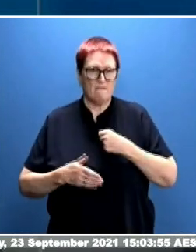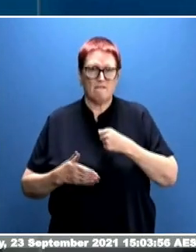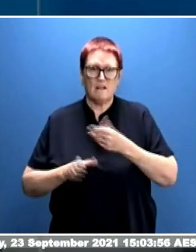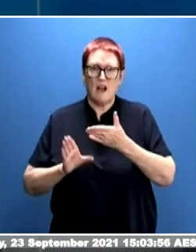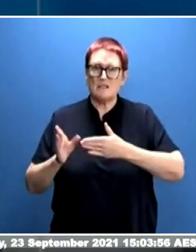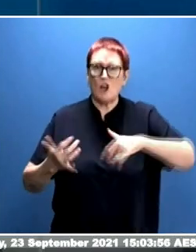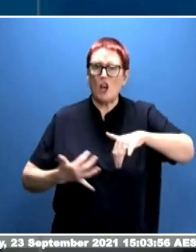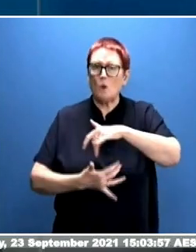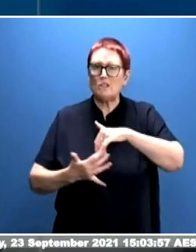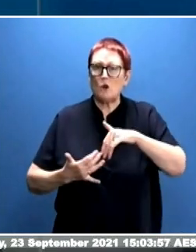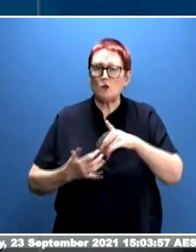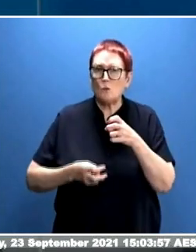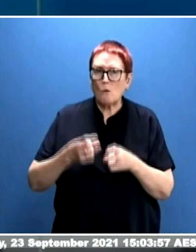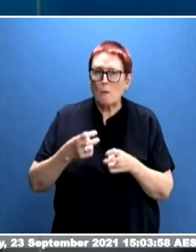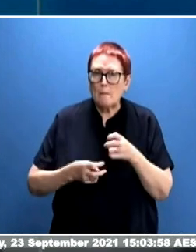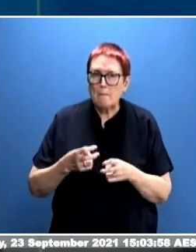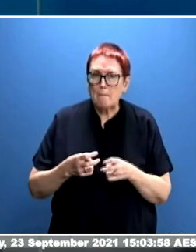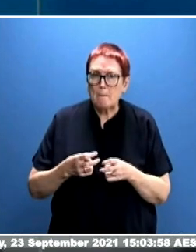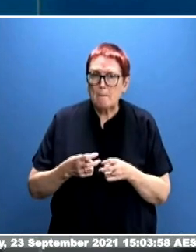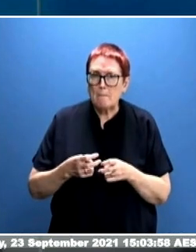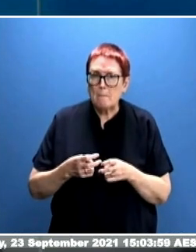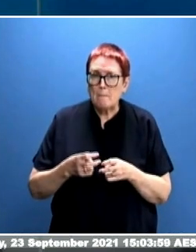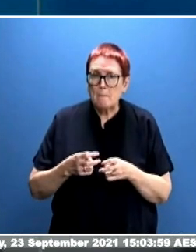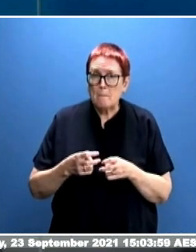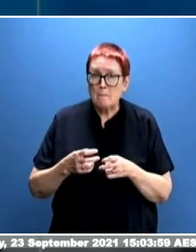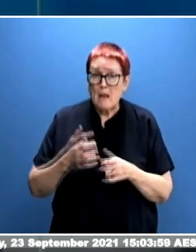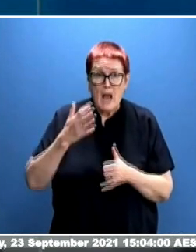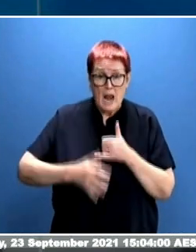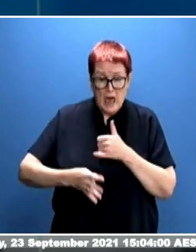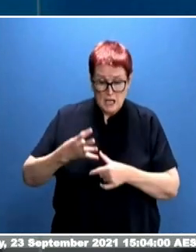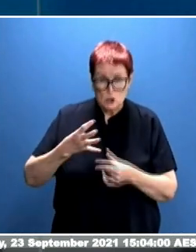be --- if it was the last resort --- the most appropriate arrangement.